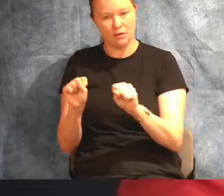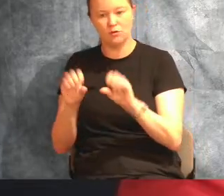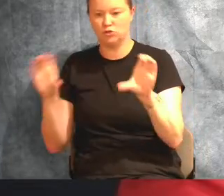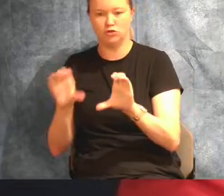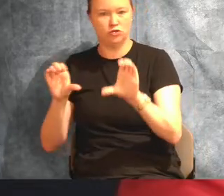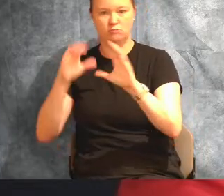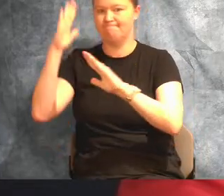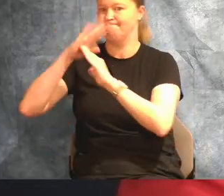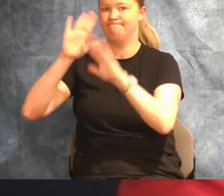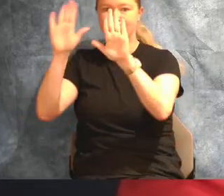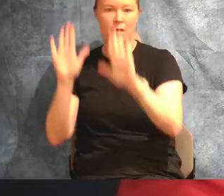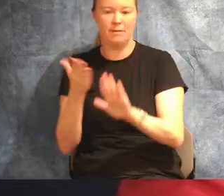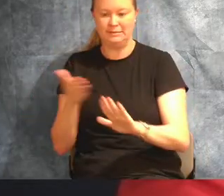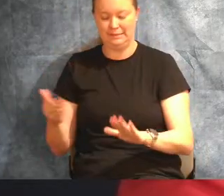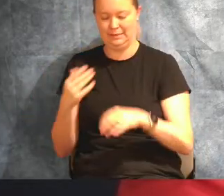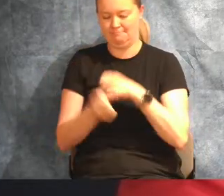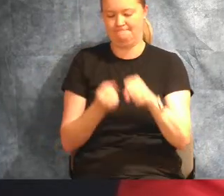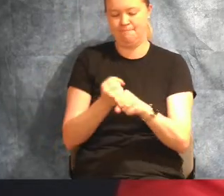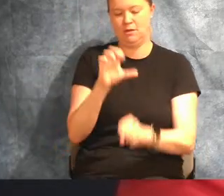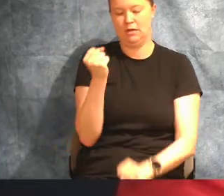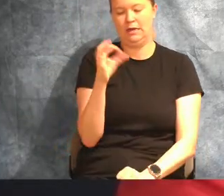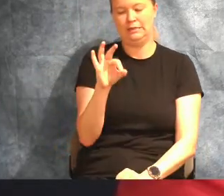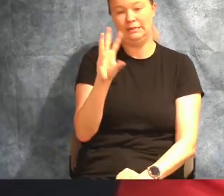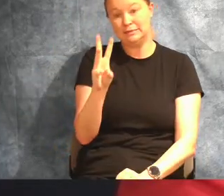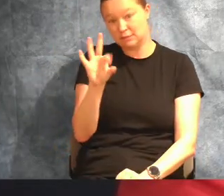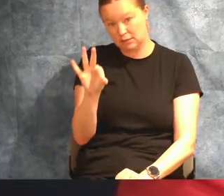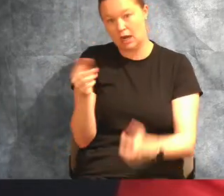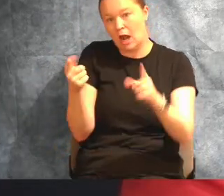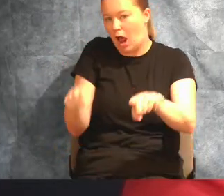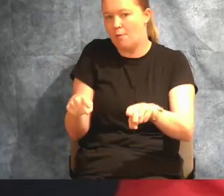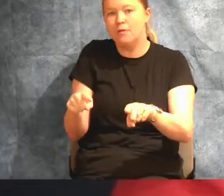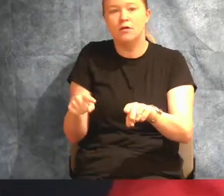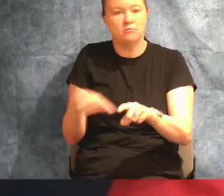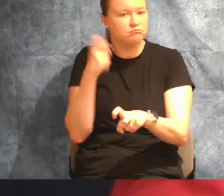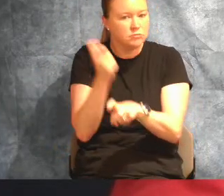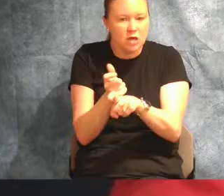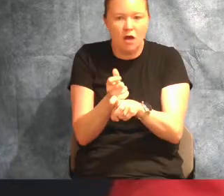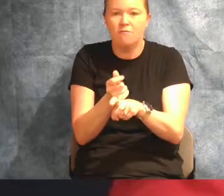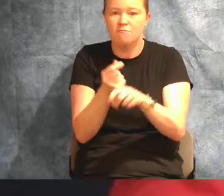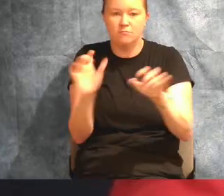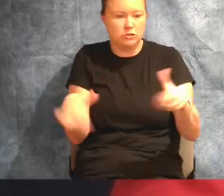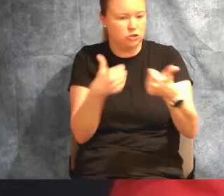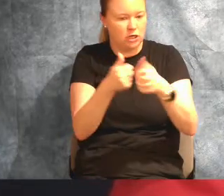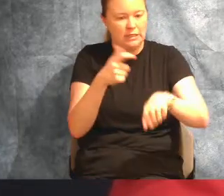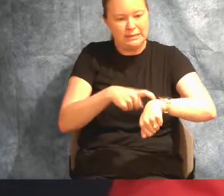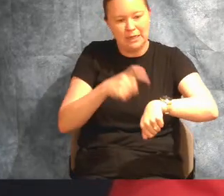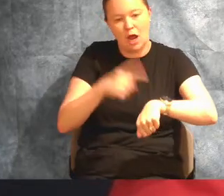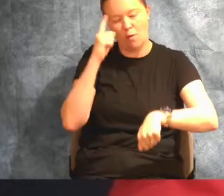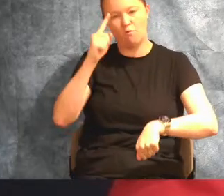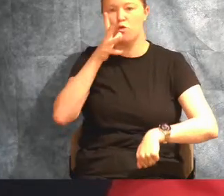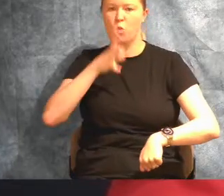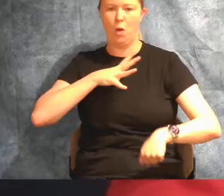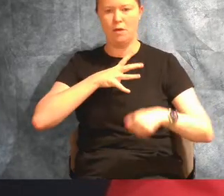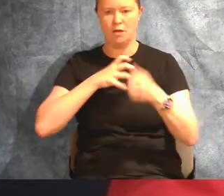And this was in 1969. So this was a very tough time for women to stand up and particularly